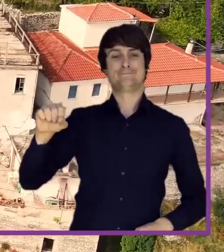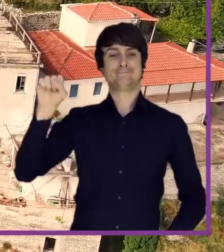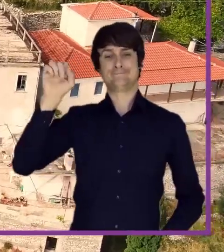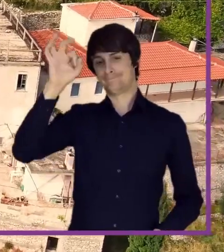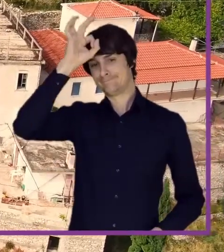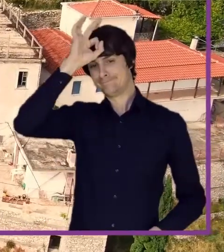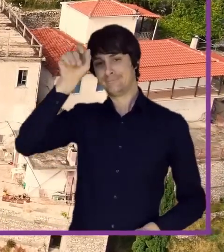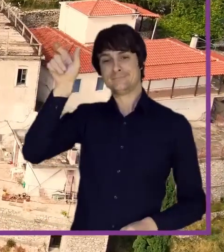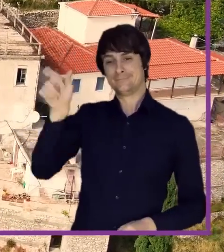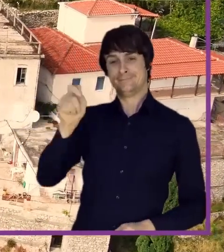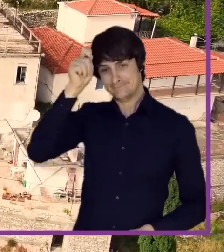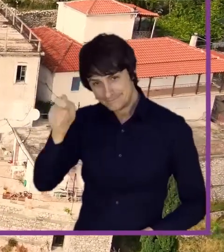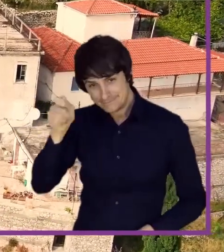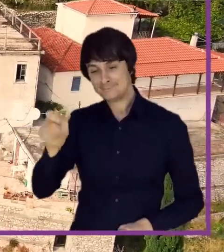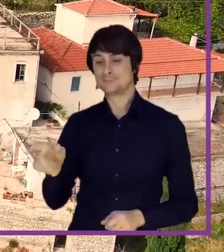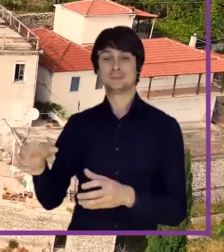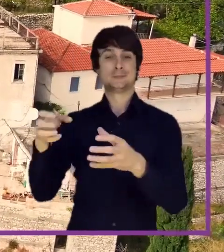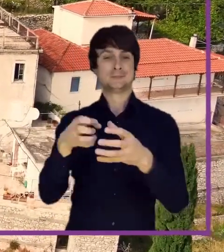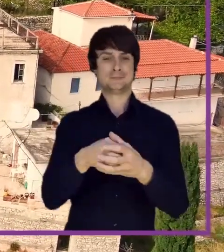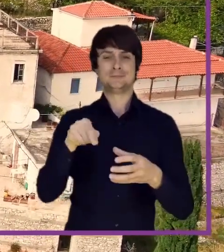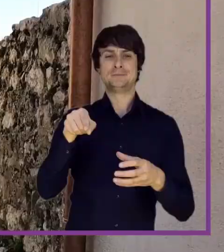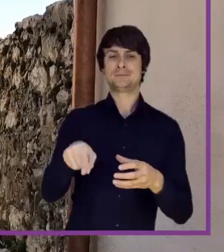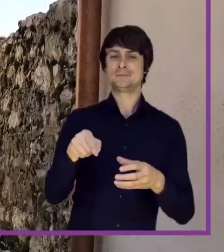The Simonidhi Complex, Dr. Simonidhi, at the same time a deputy of King Zog throughout